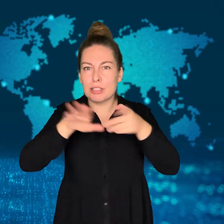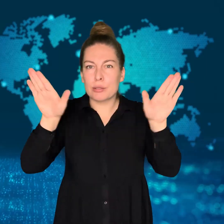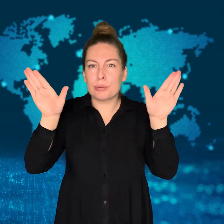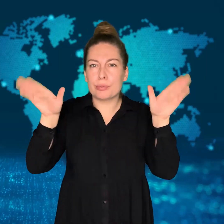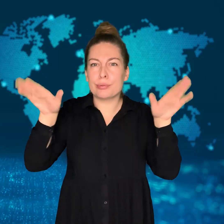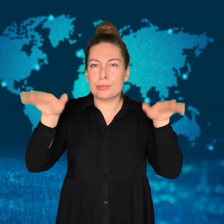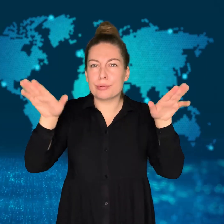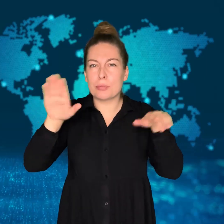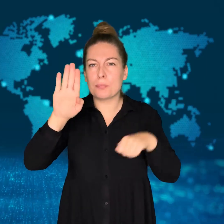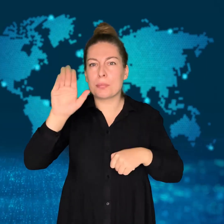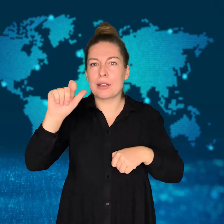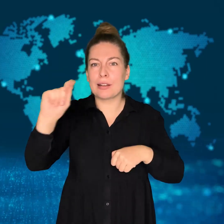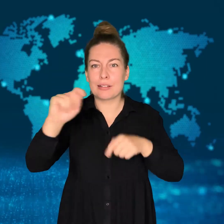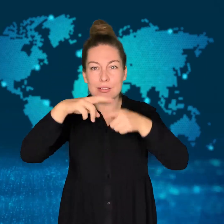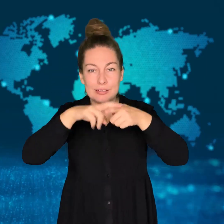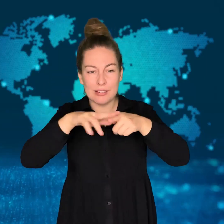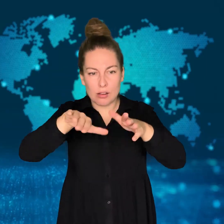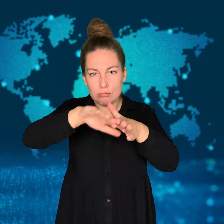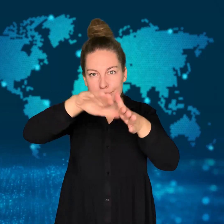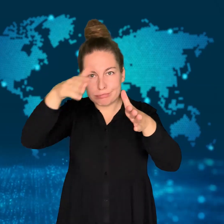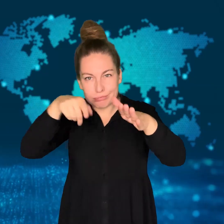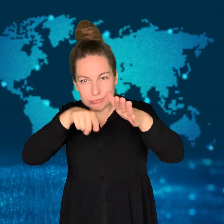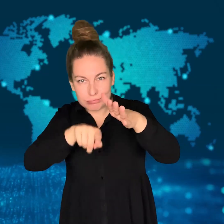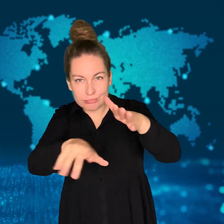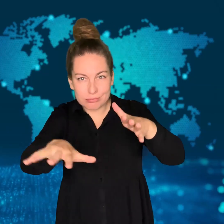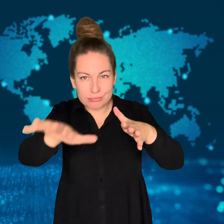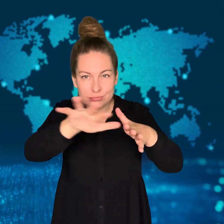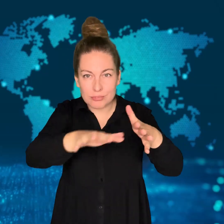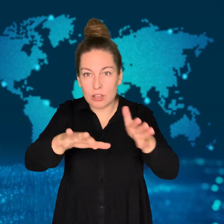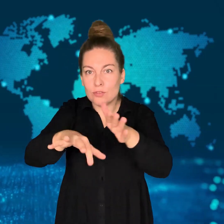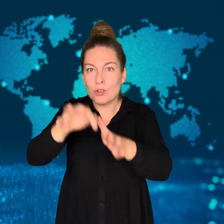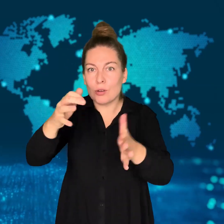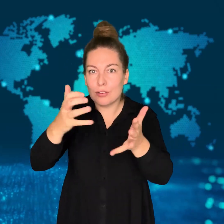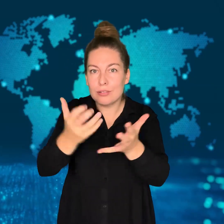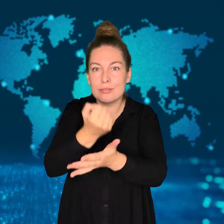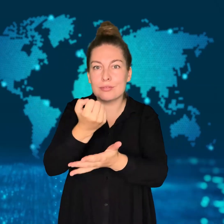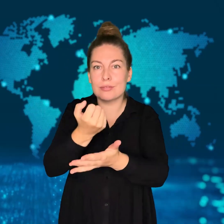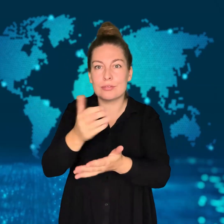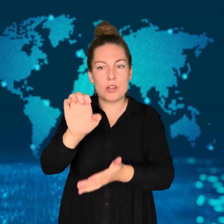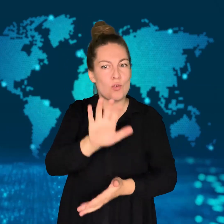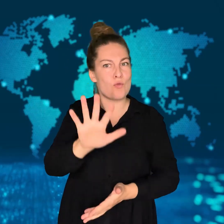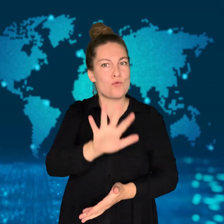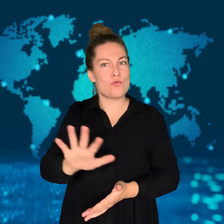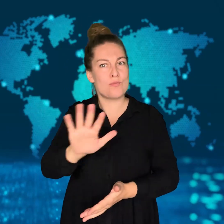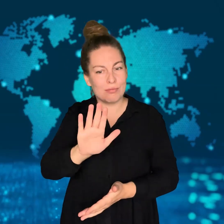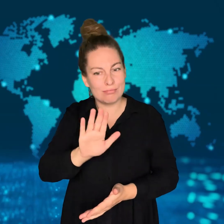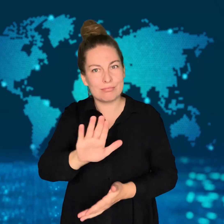in a Spanish bat cave.